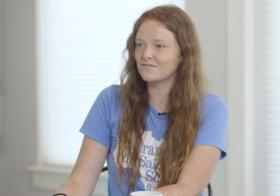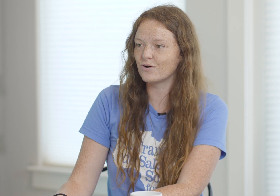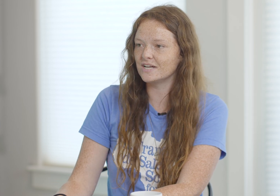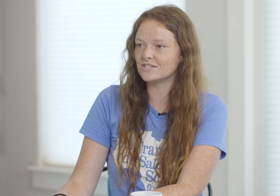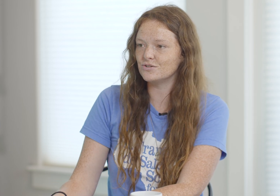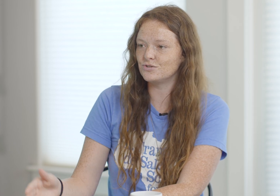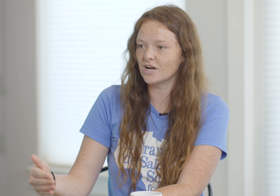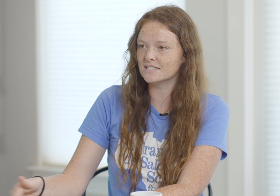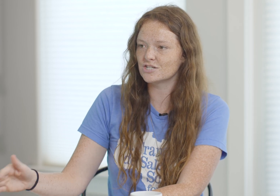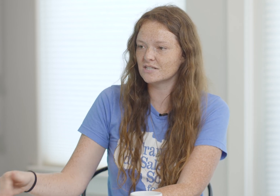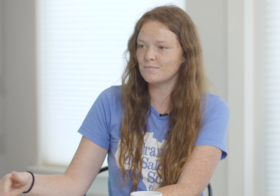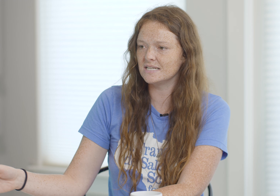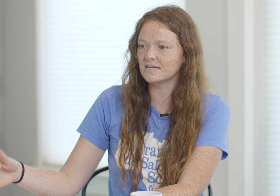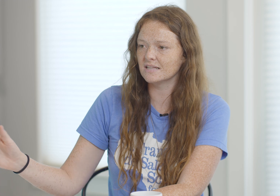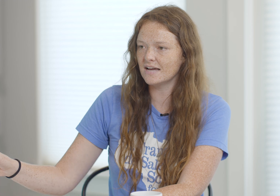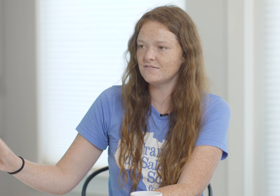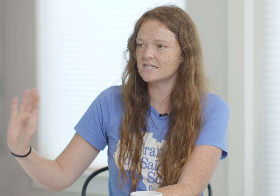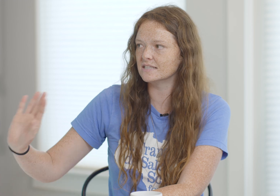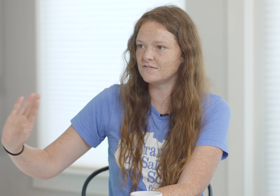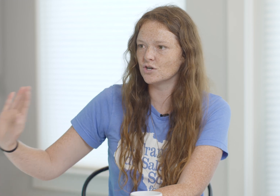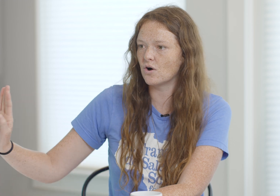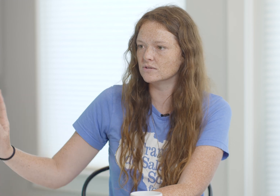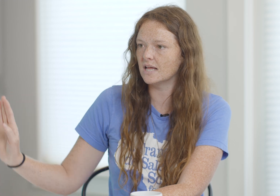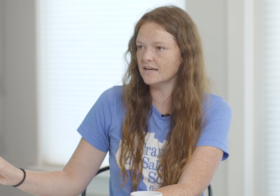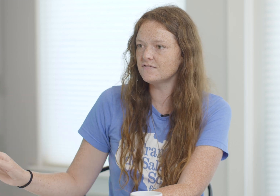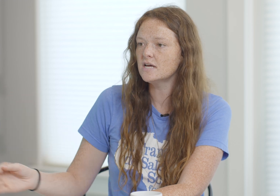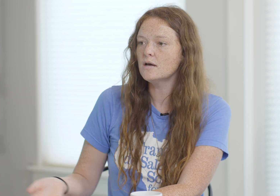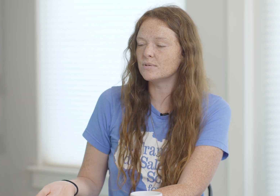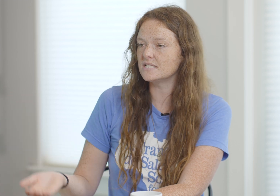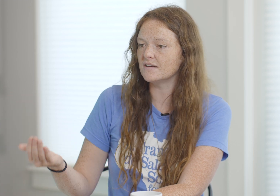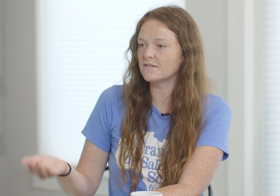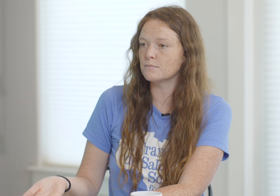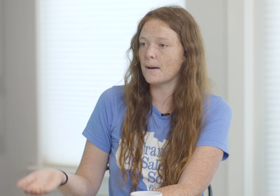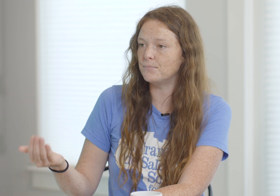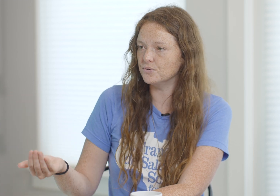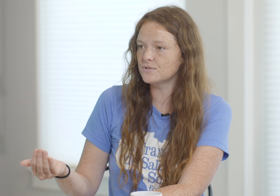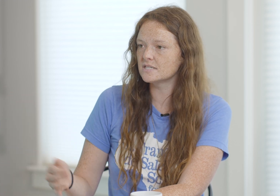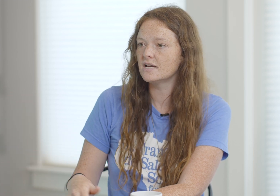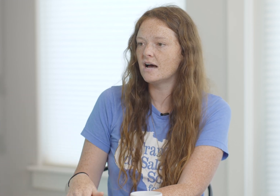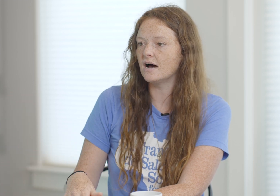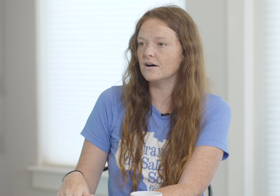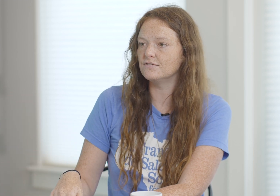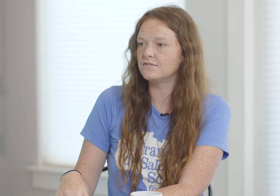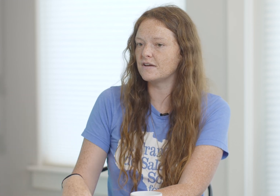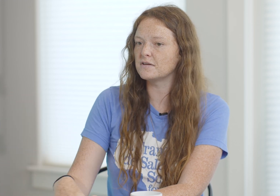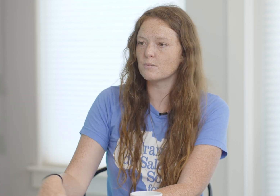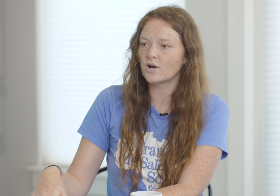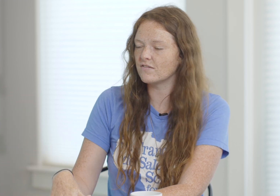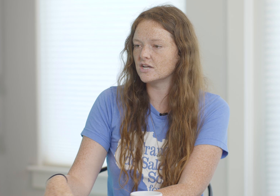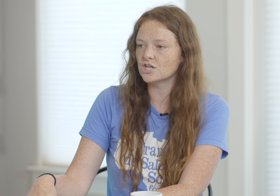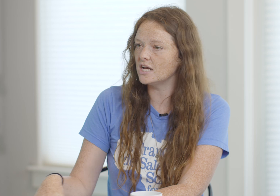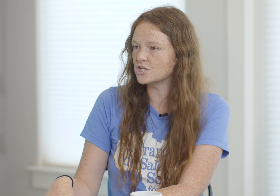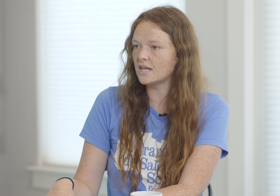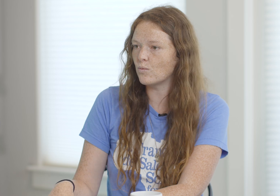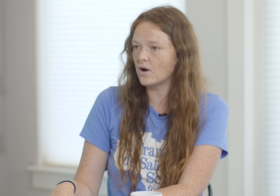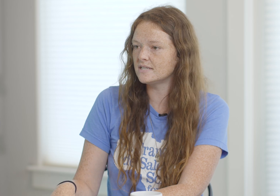for, is to transition them into life, to live your own life, but to give them that boost of giving them whatever education they want.